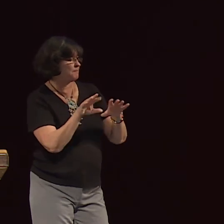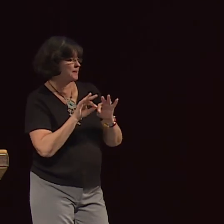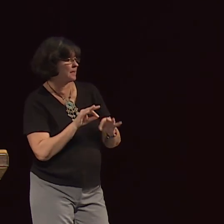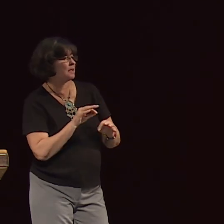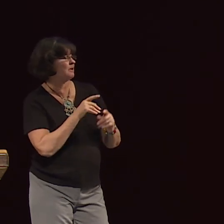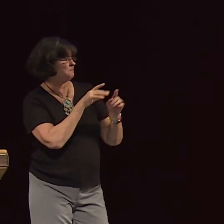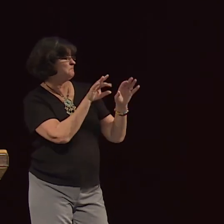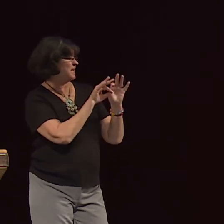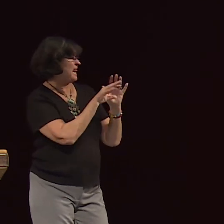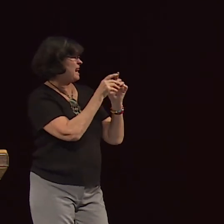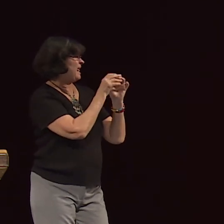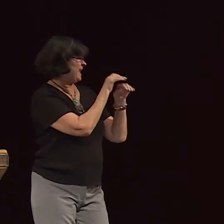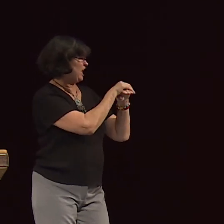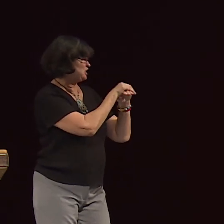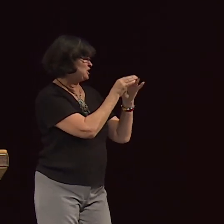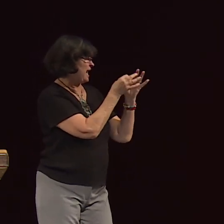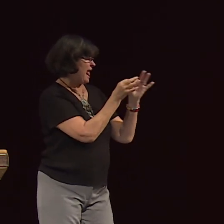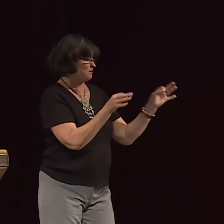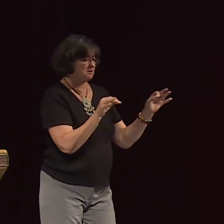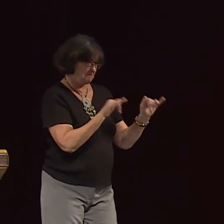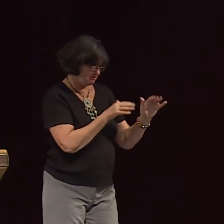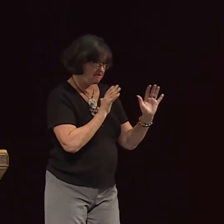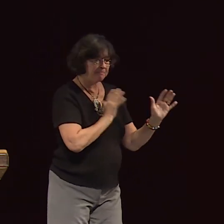There's no one right method.